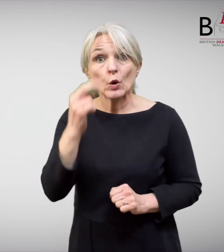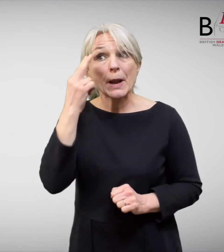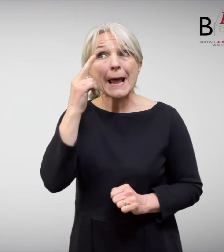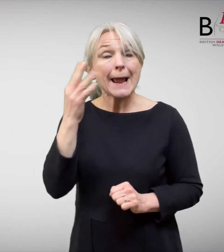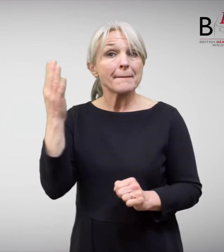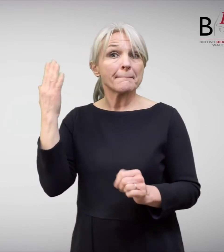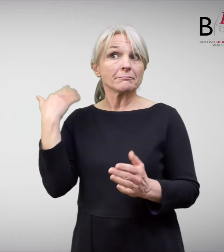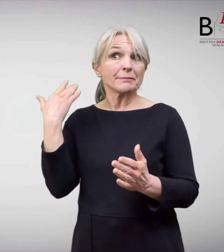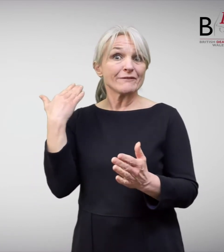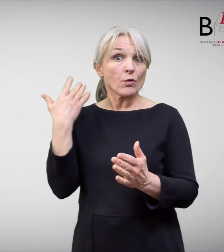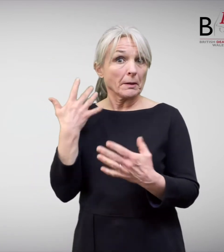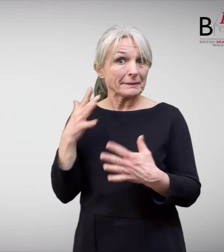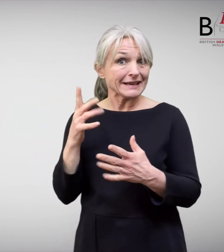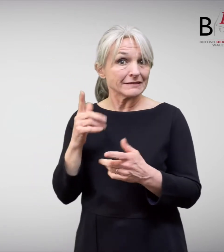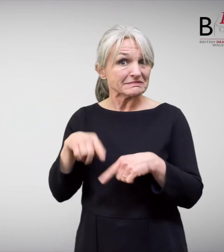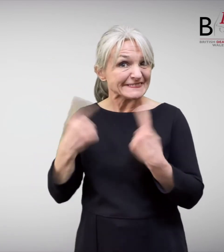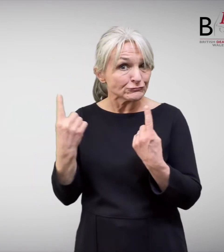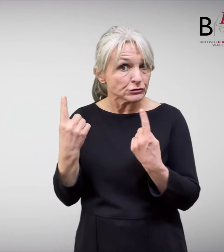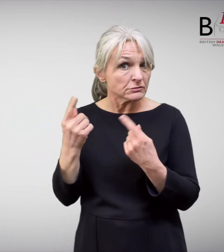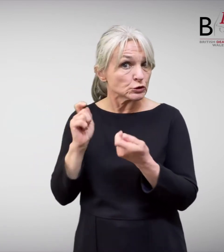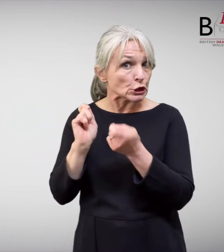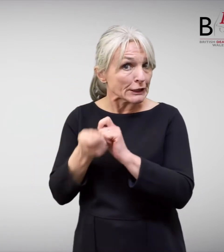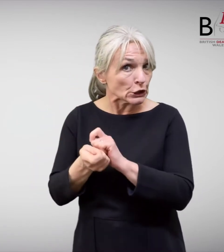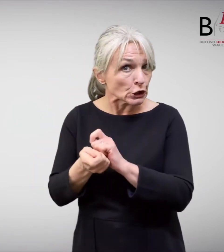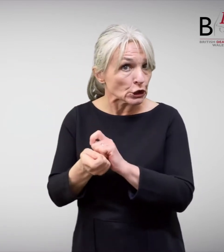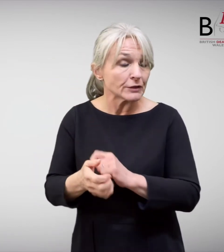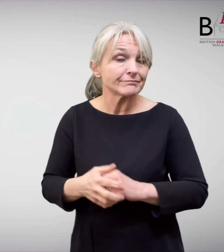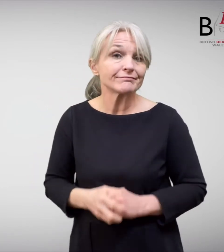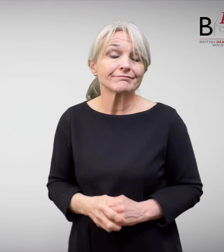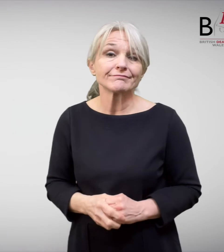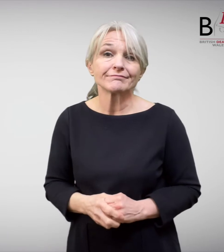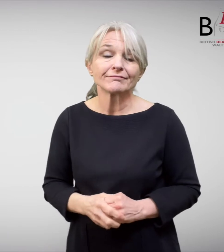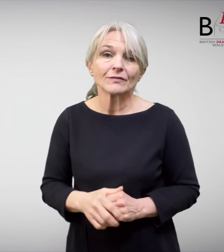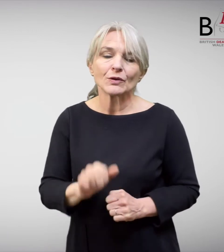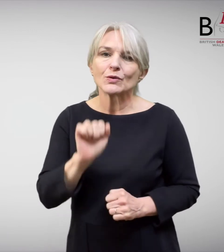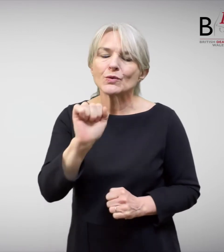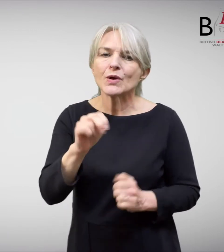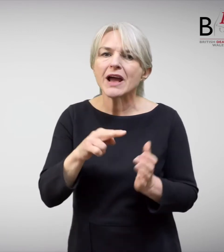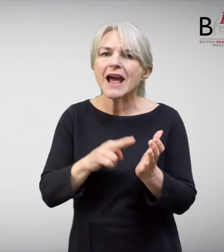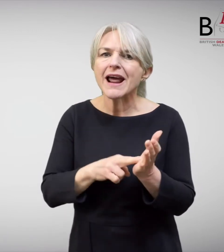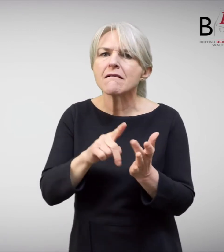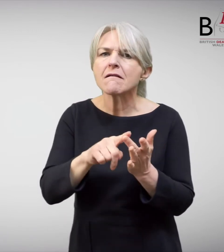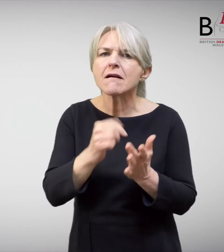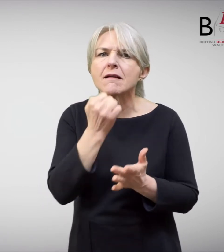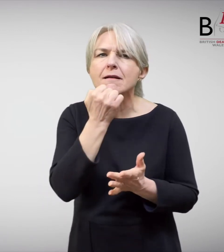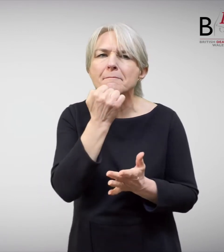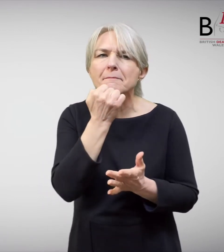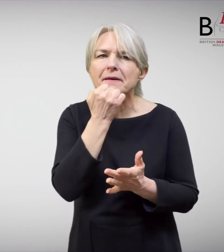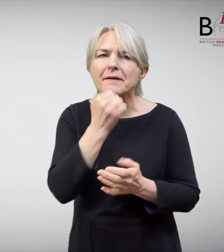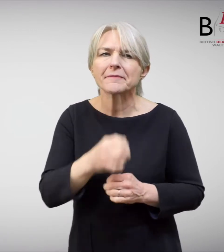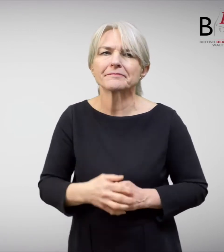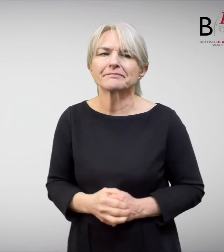Have you ever changed your name? What is your national insurance number?